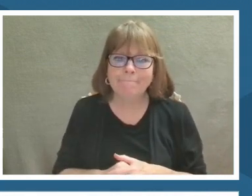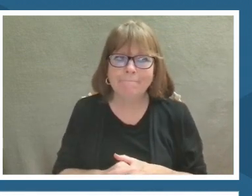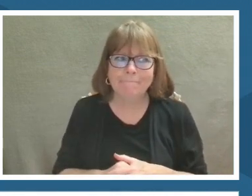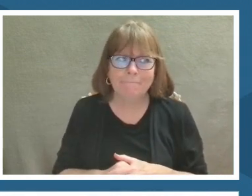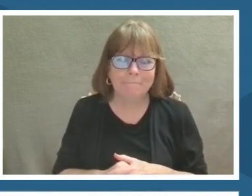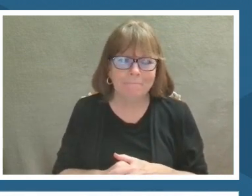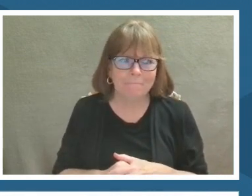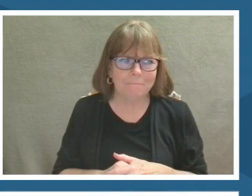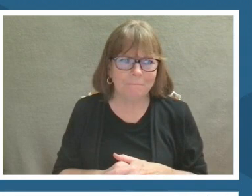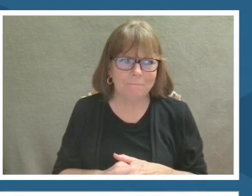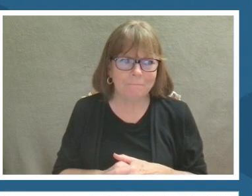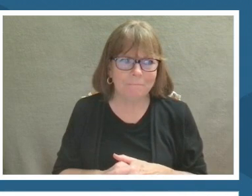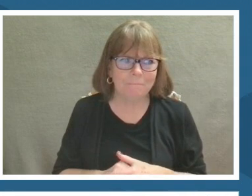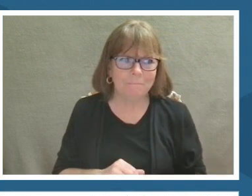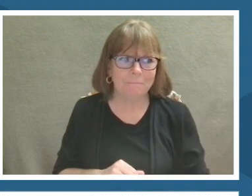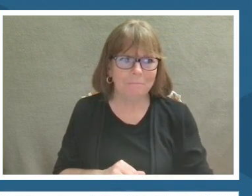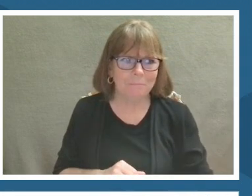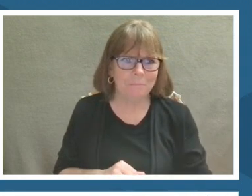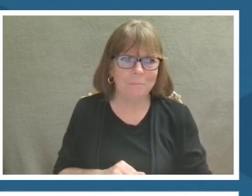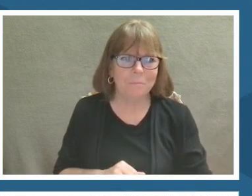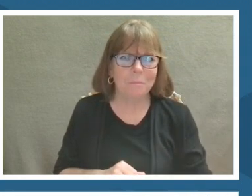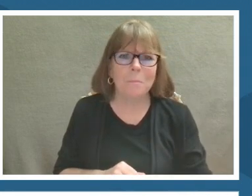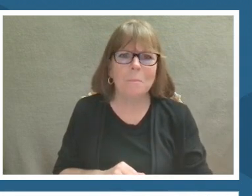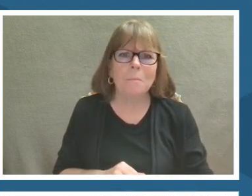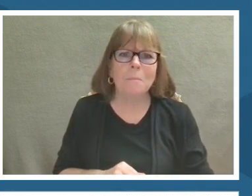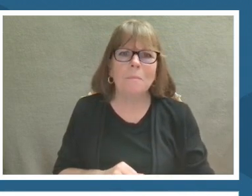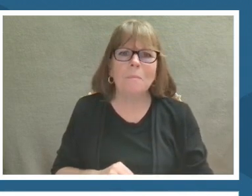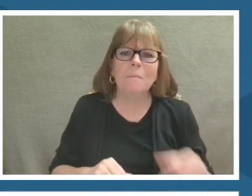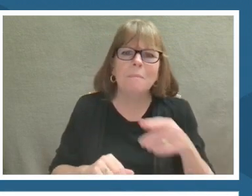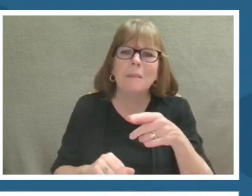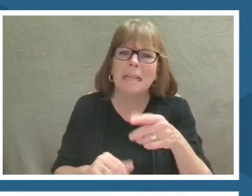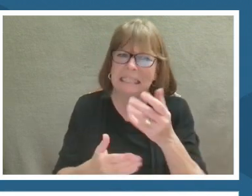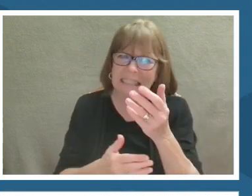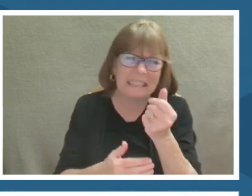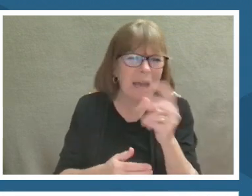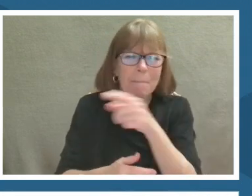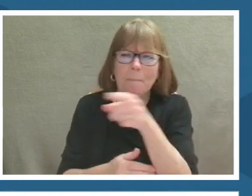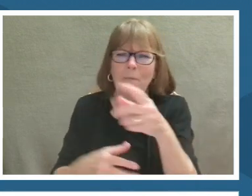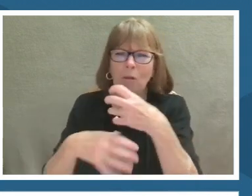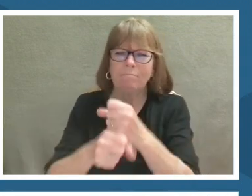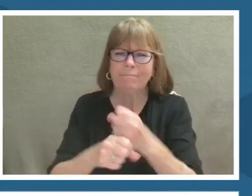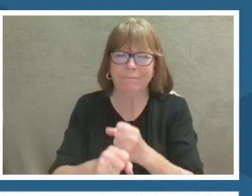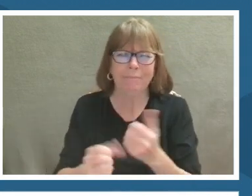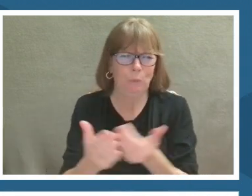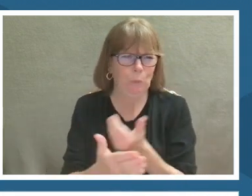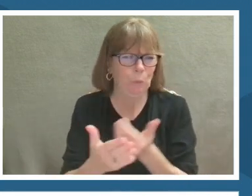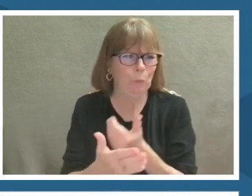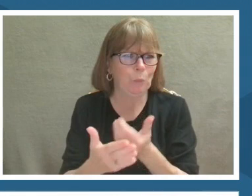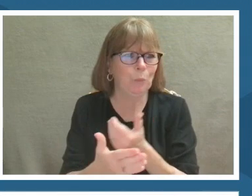awesome thank you yes some of these acronyms are new to me too so i